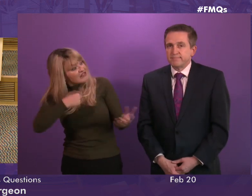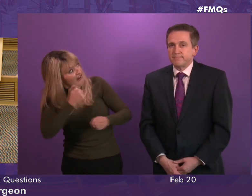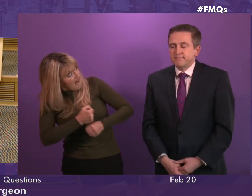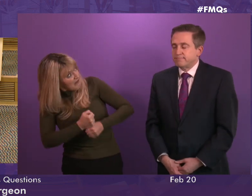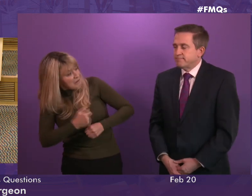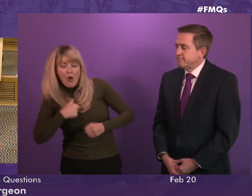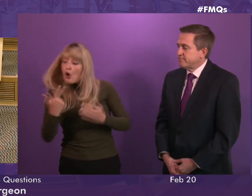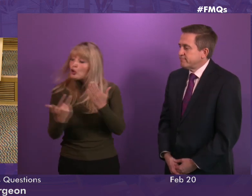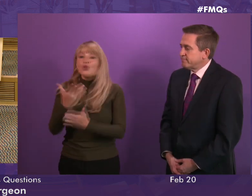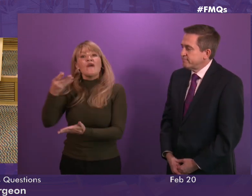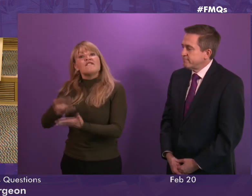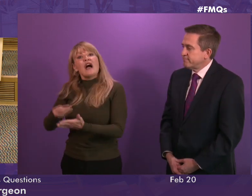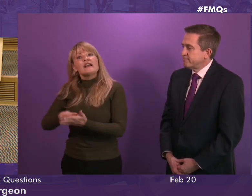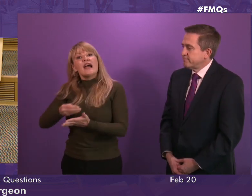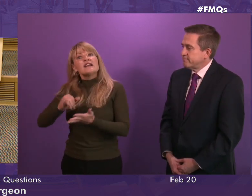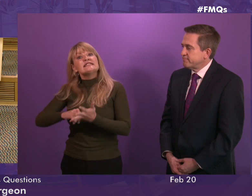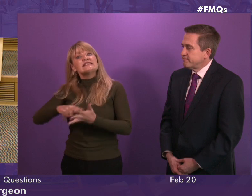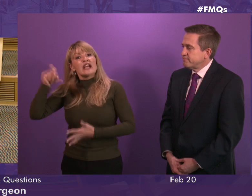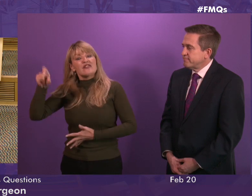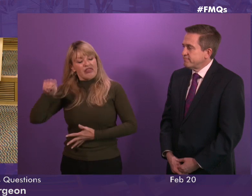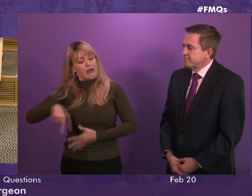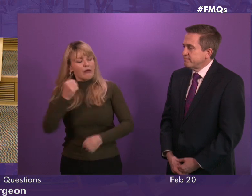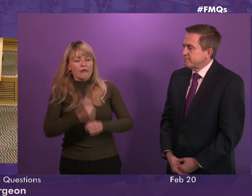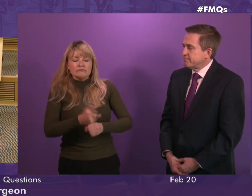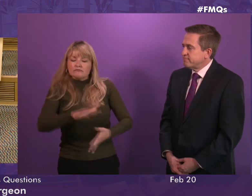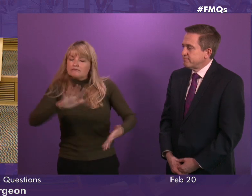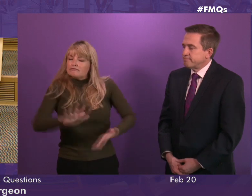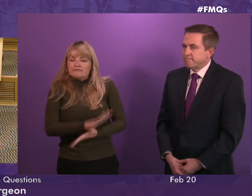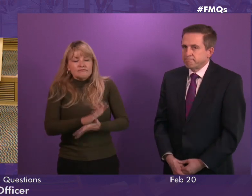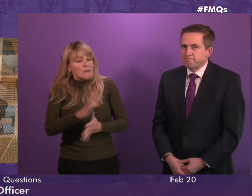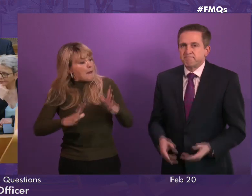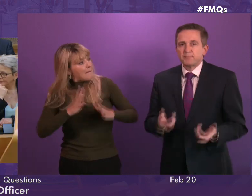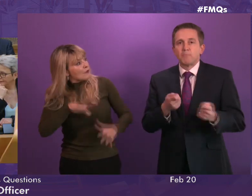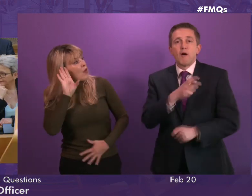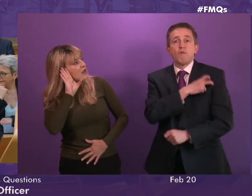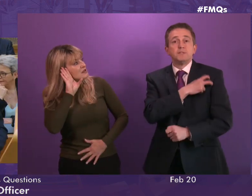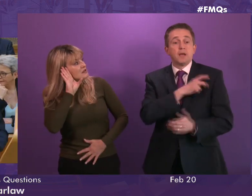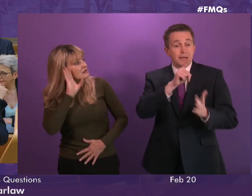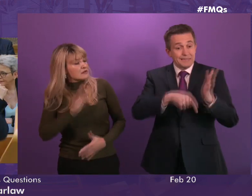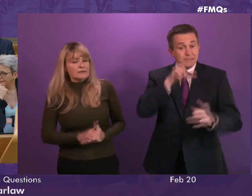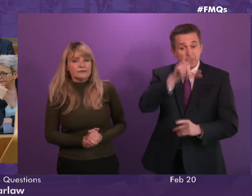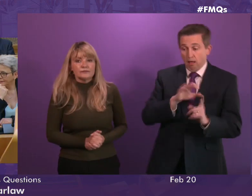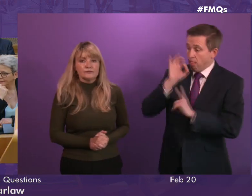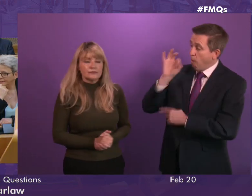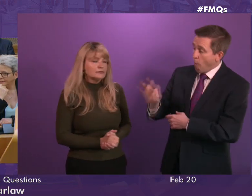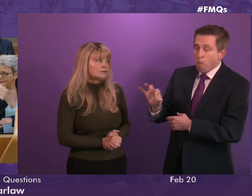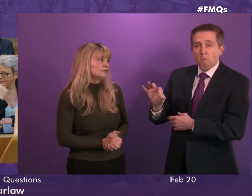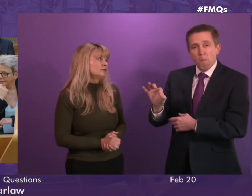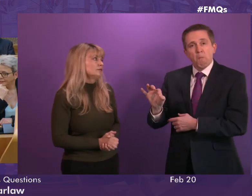new finance secretary, in particular, he will find a Government that is very willing to listen. Jackson Carlaw: Perhaps we can get back to the problems that